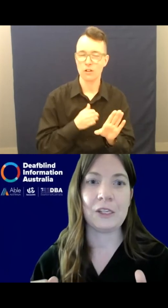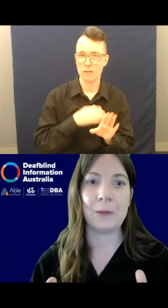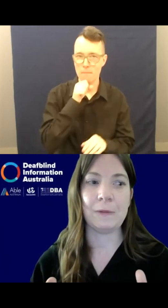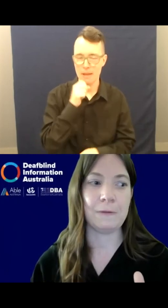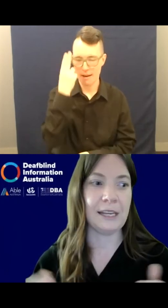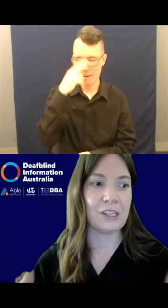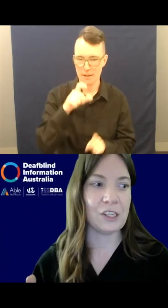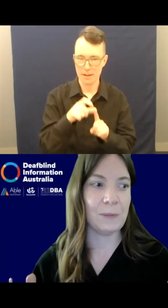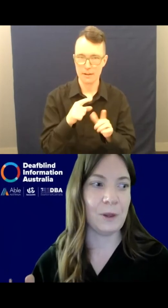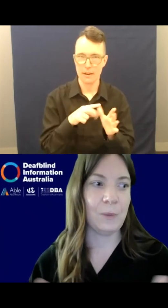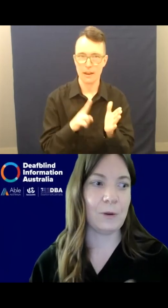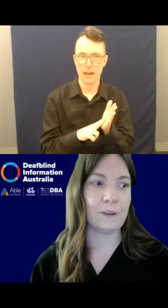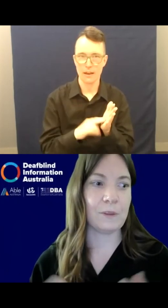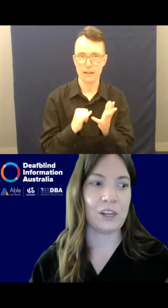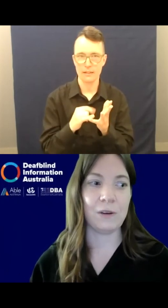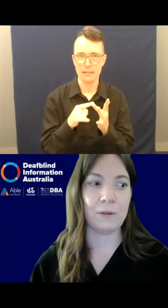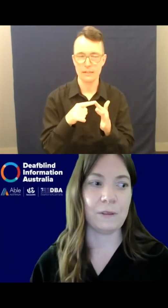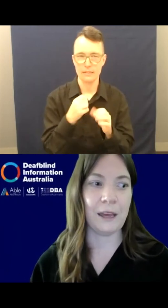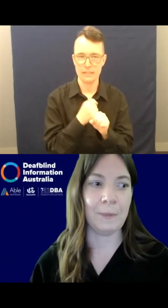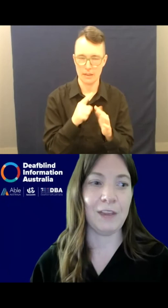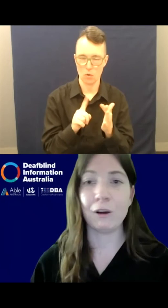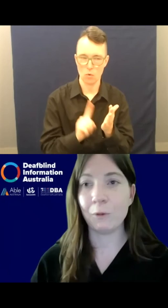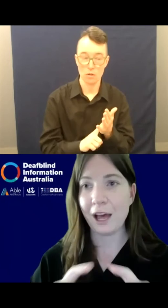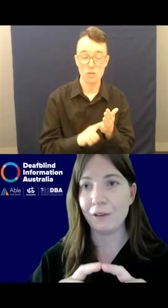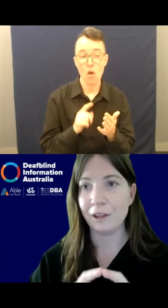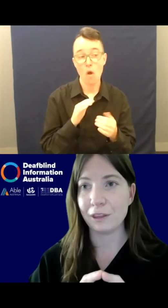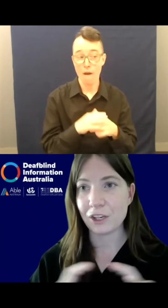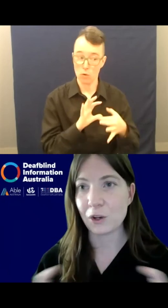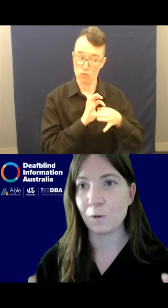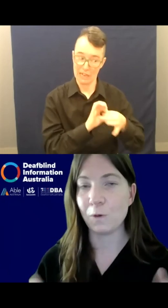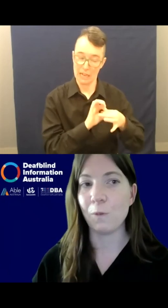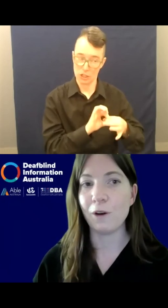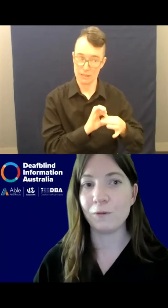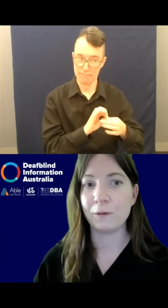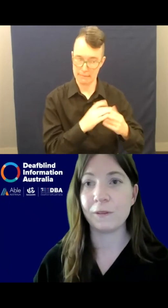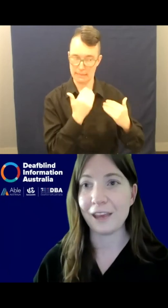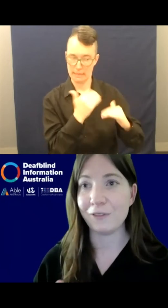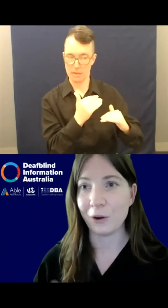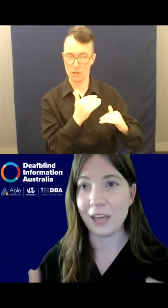of relationships, everyone will have a threshold for what feels safe and okay.